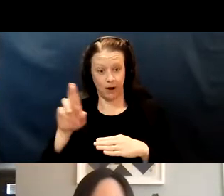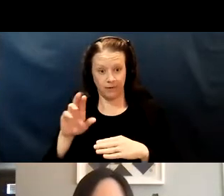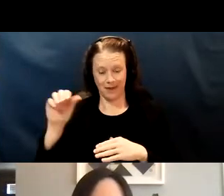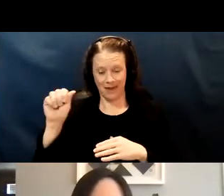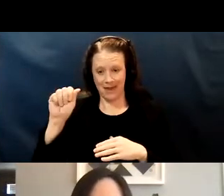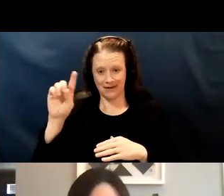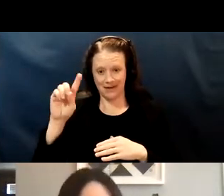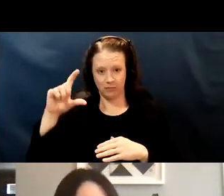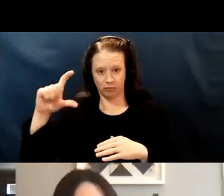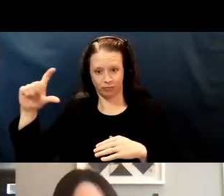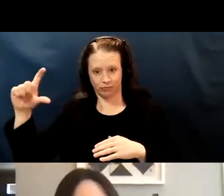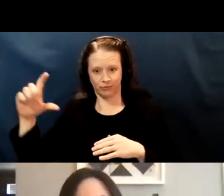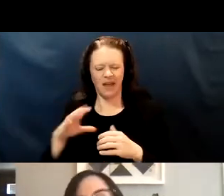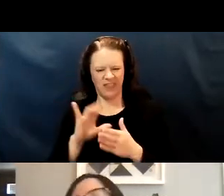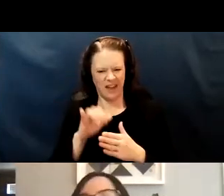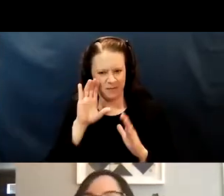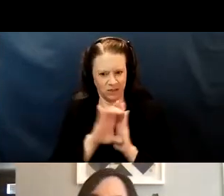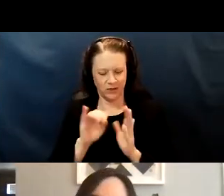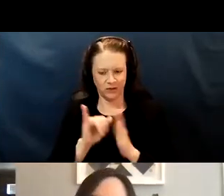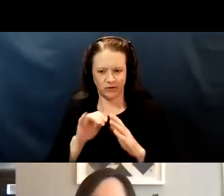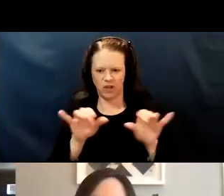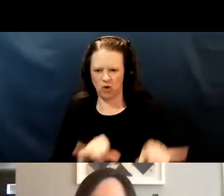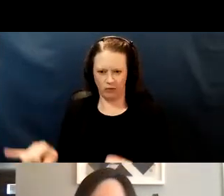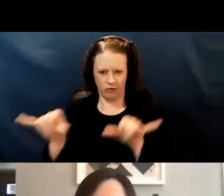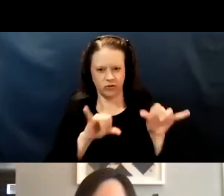the initials for audio description. And then three looks kind of